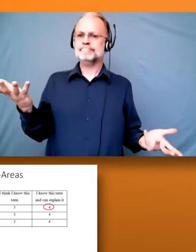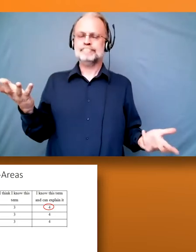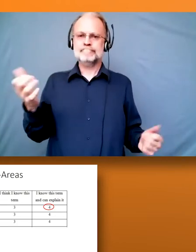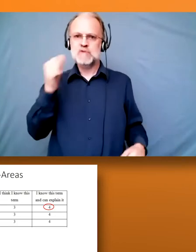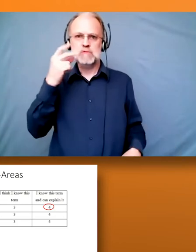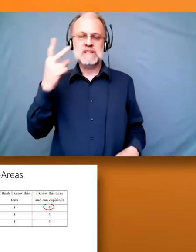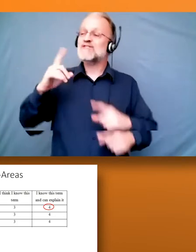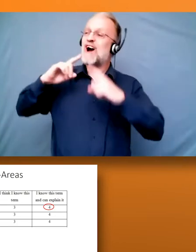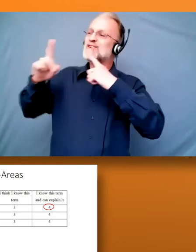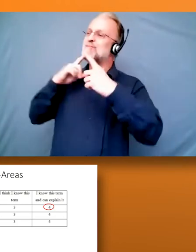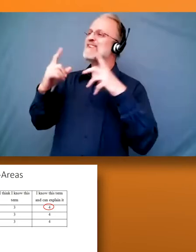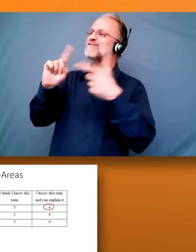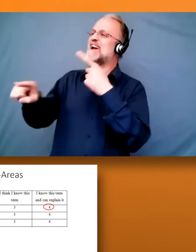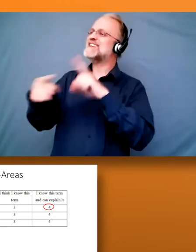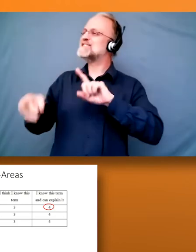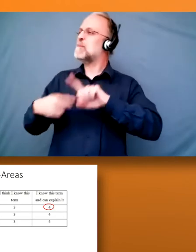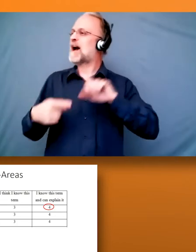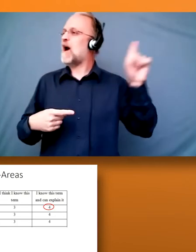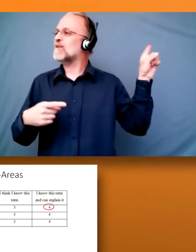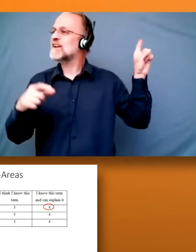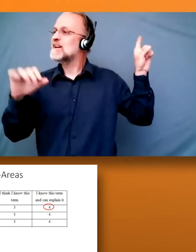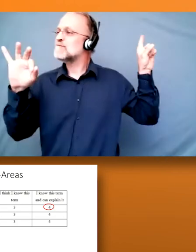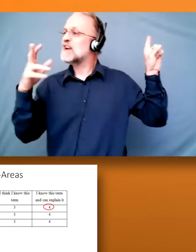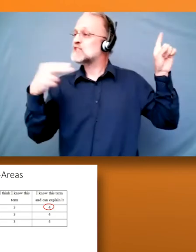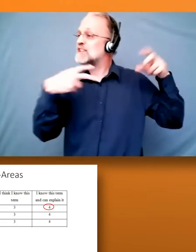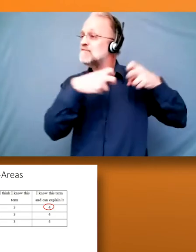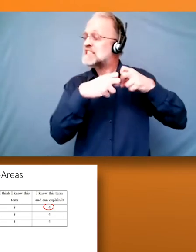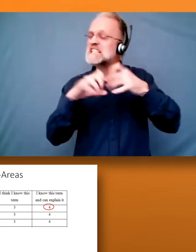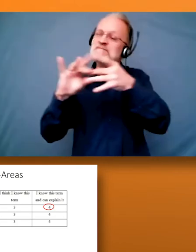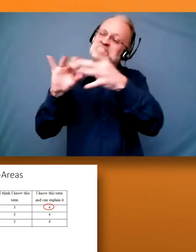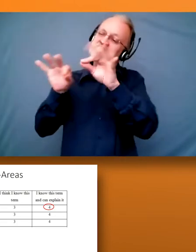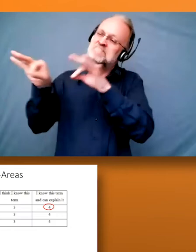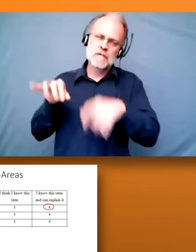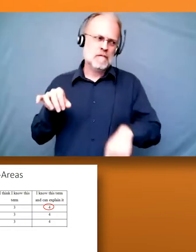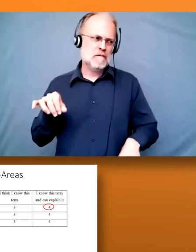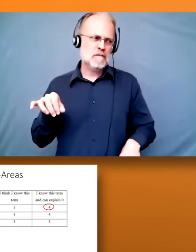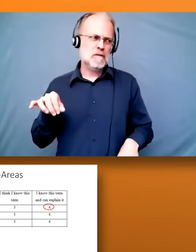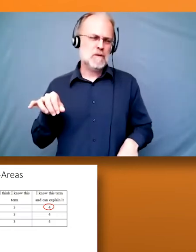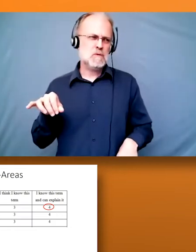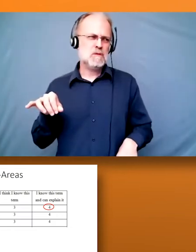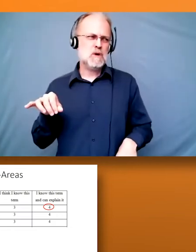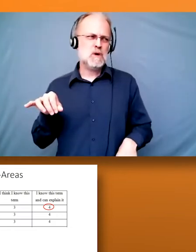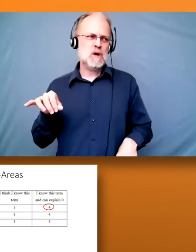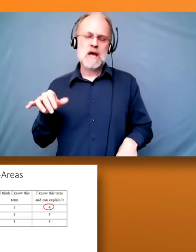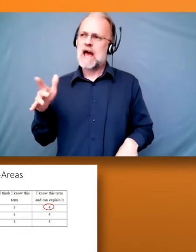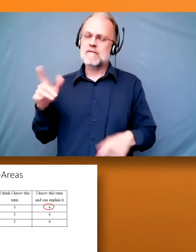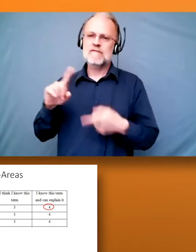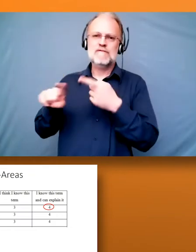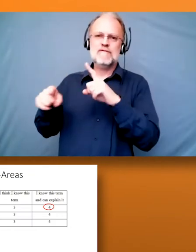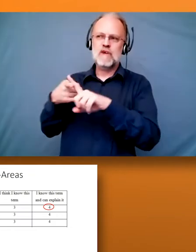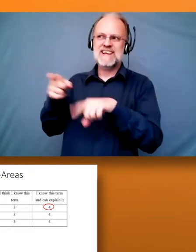I don't go out and talk to my friends about friction. Anyone I'm using it with my friends,